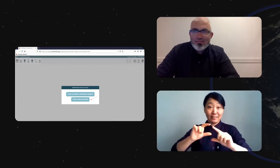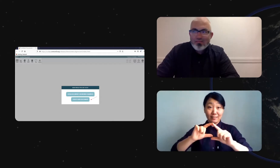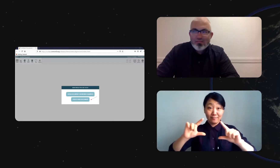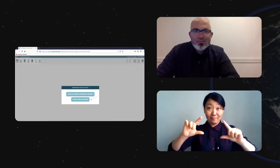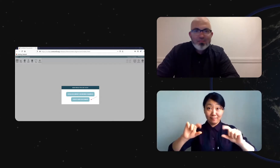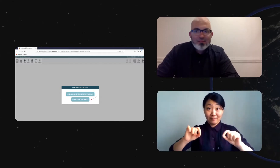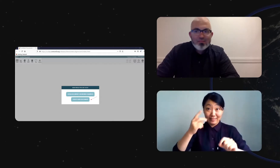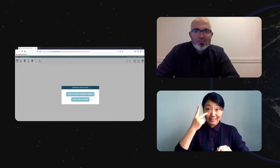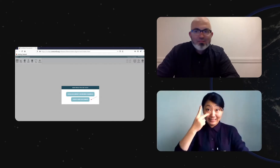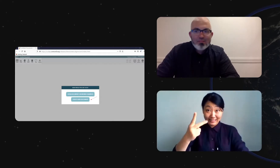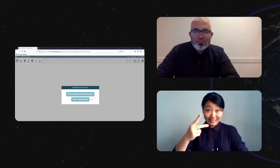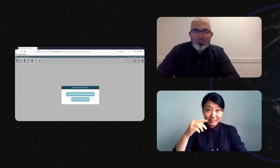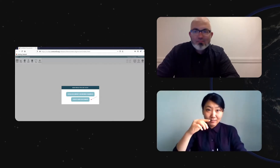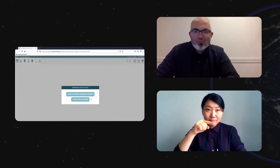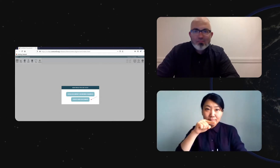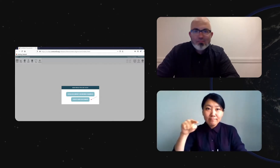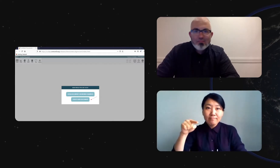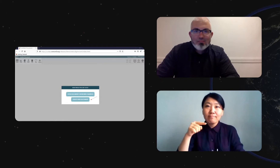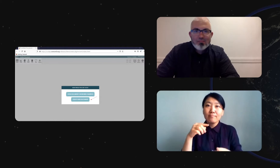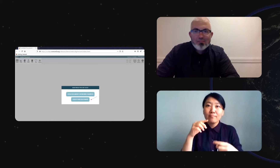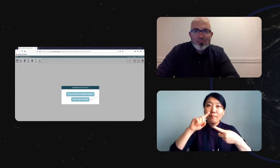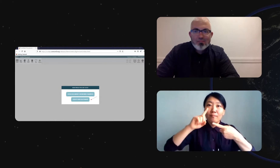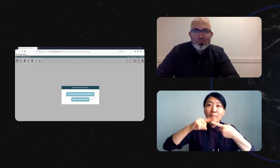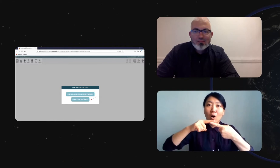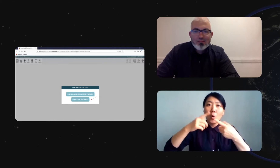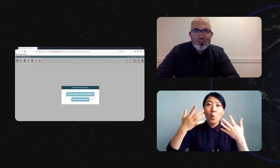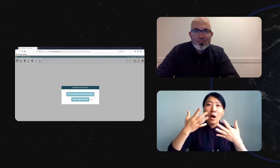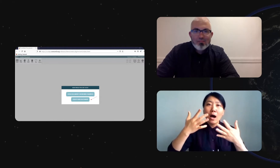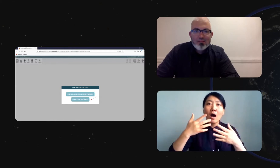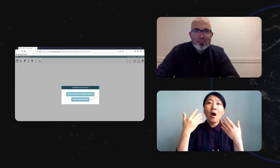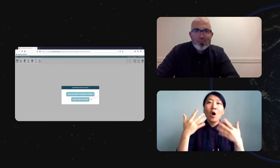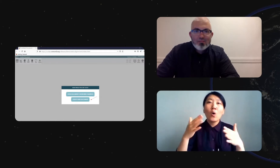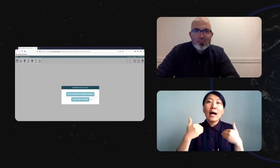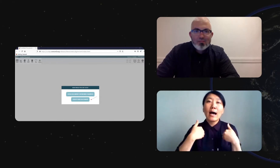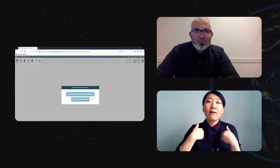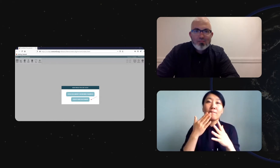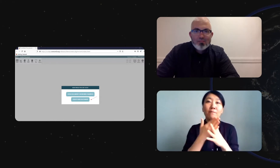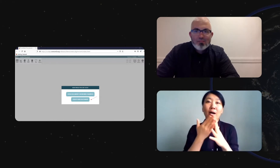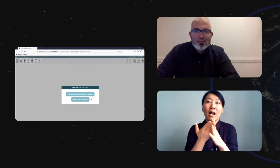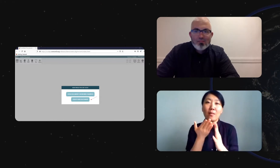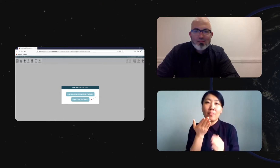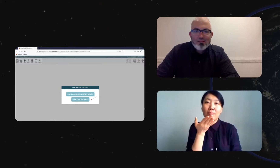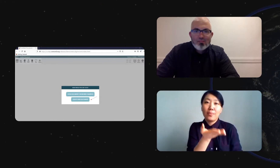Yes. Go to the website. You can try it for free.